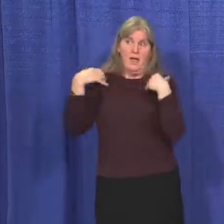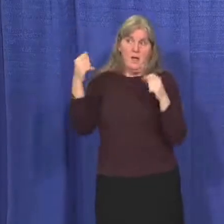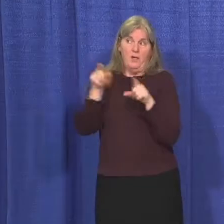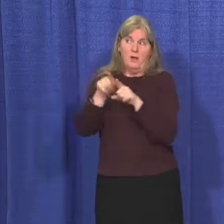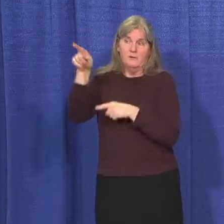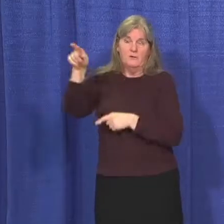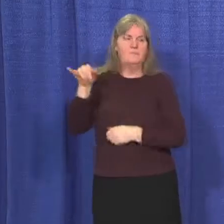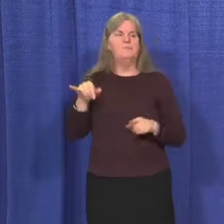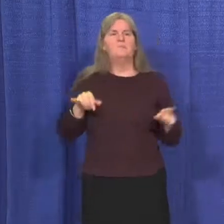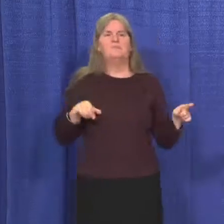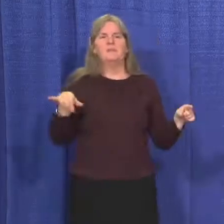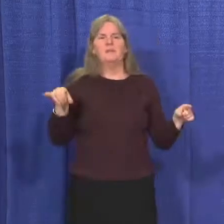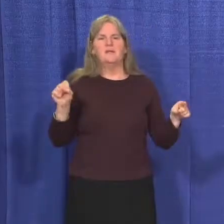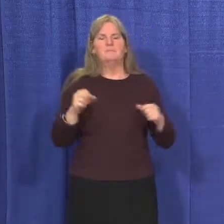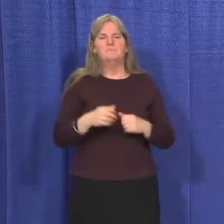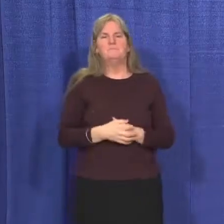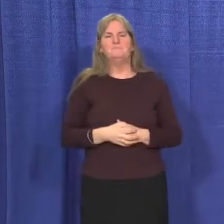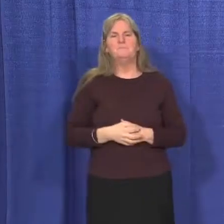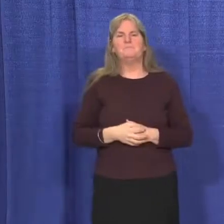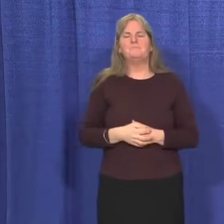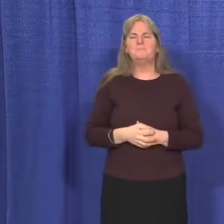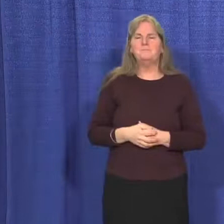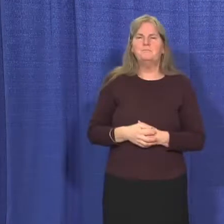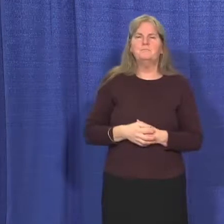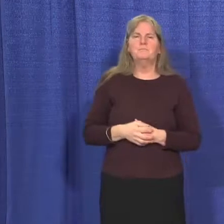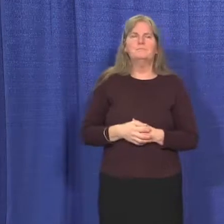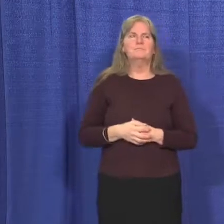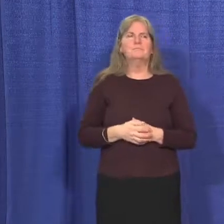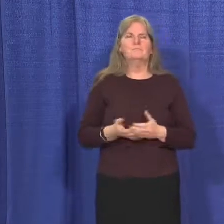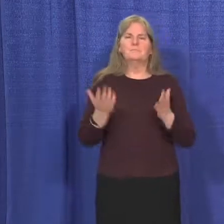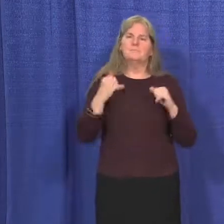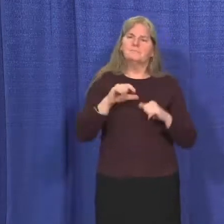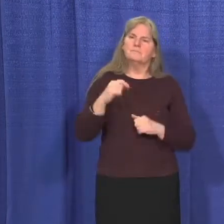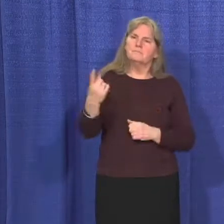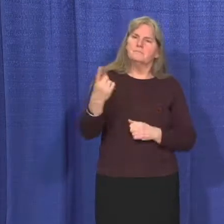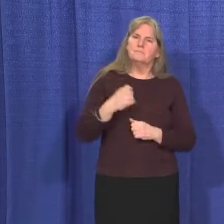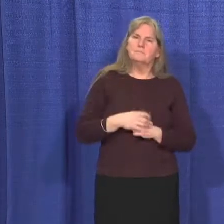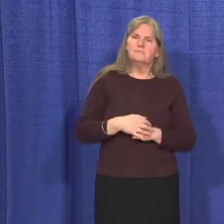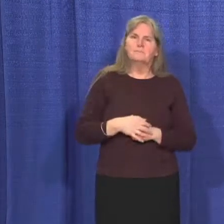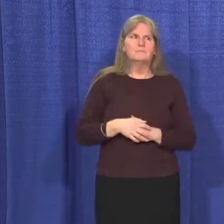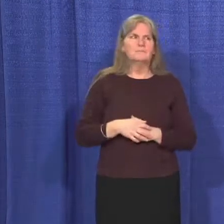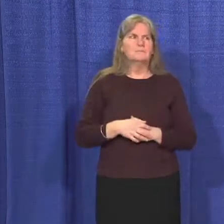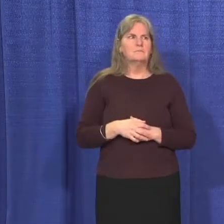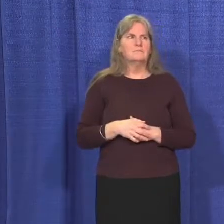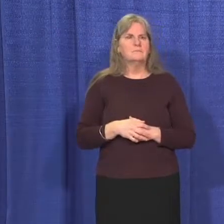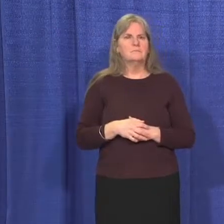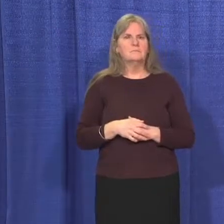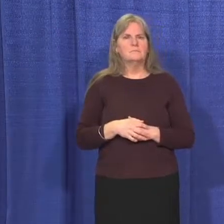Yes, that is correct. Pat: Next question? Reporter: That's all I